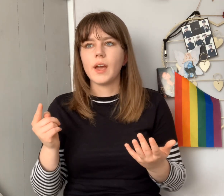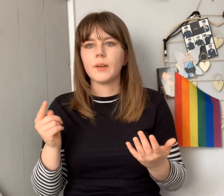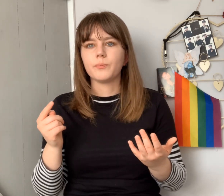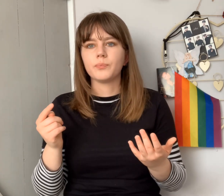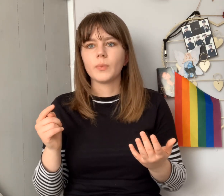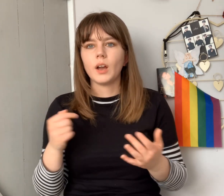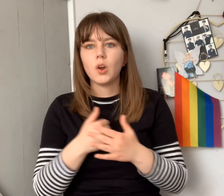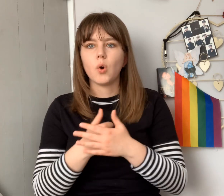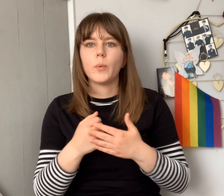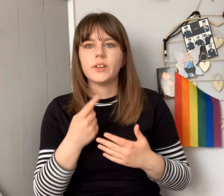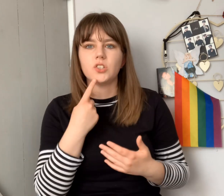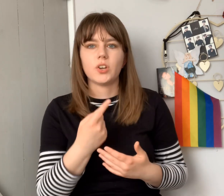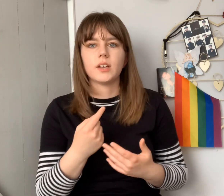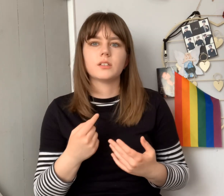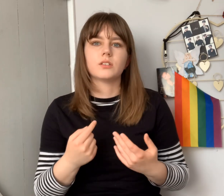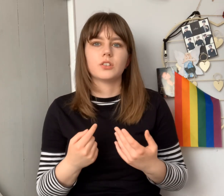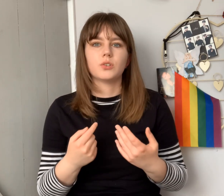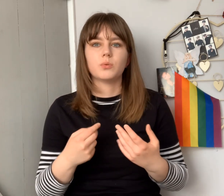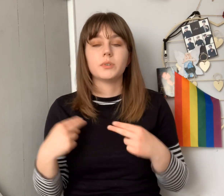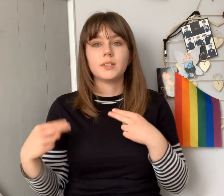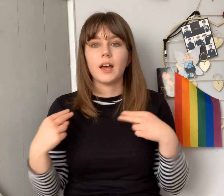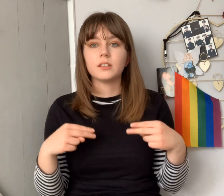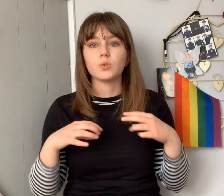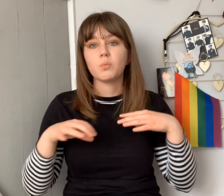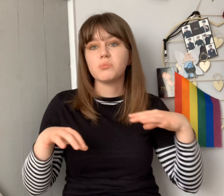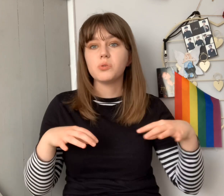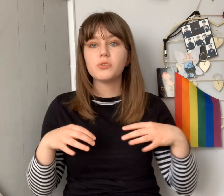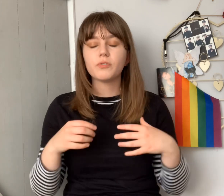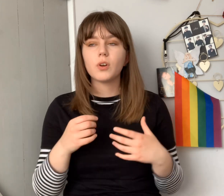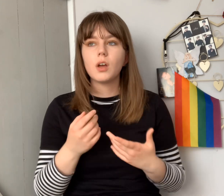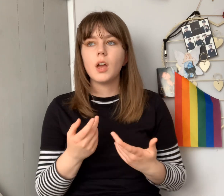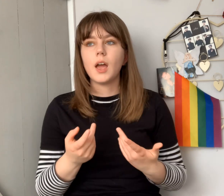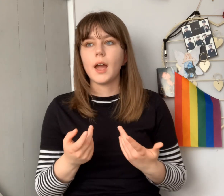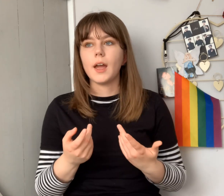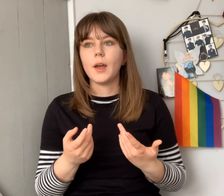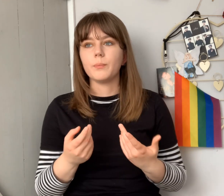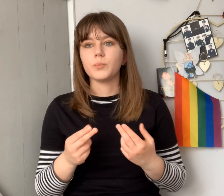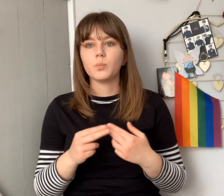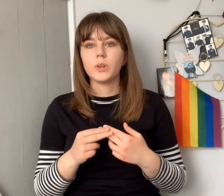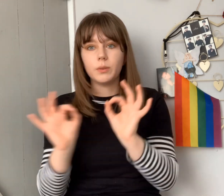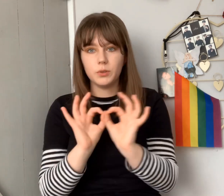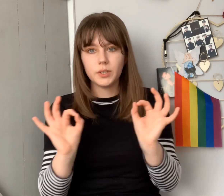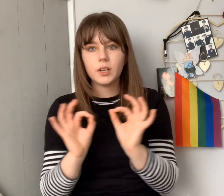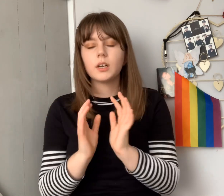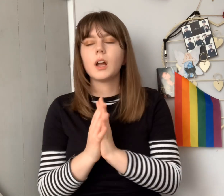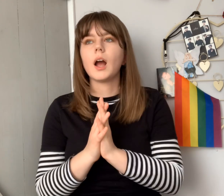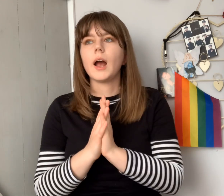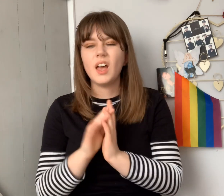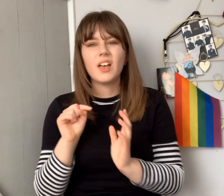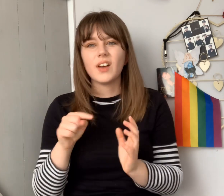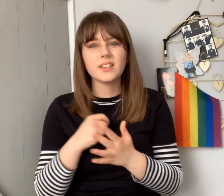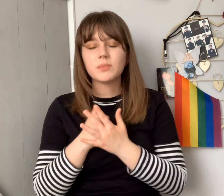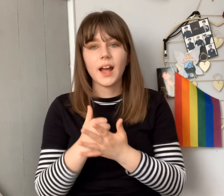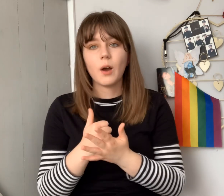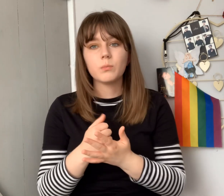then I always suggest to dance or move with the music